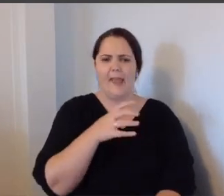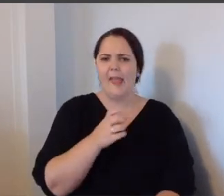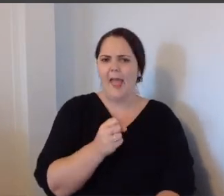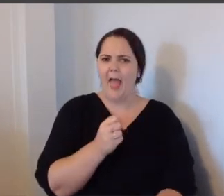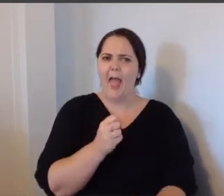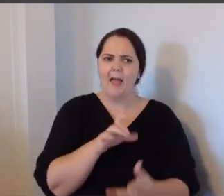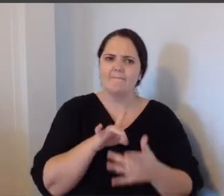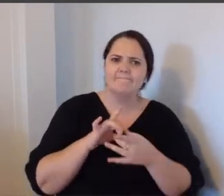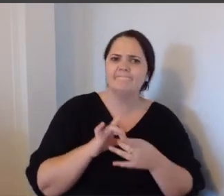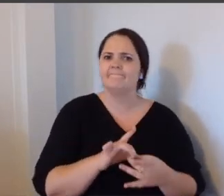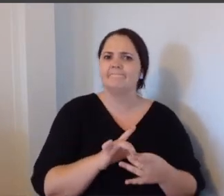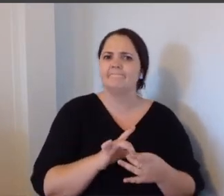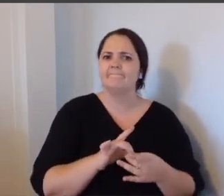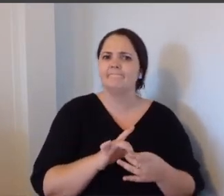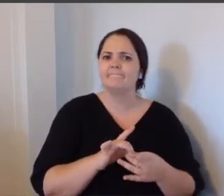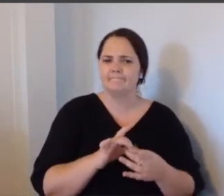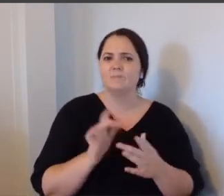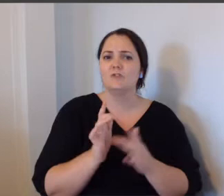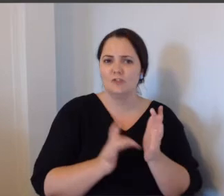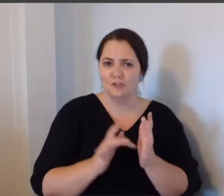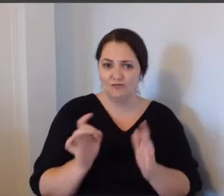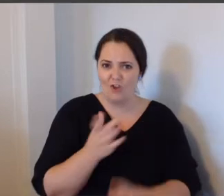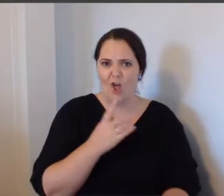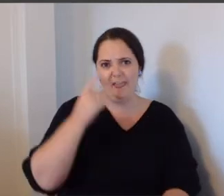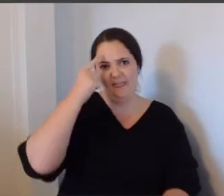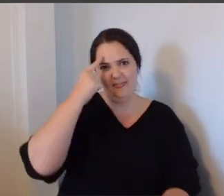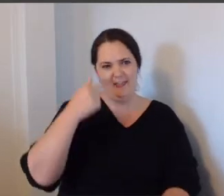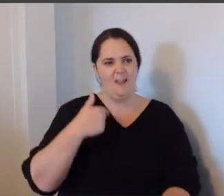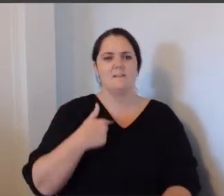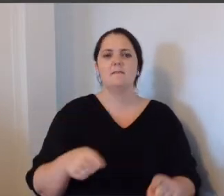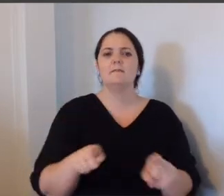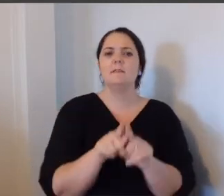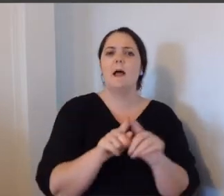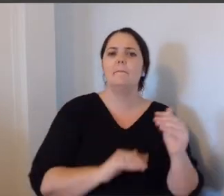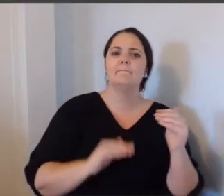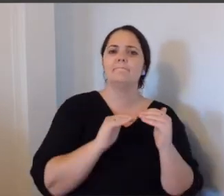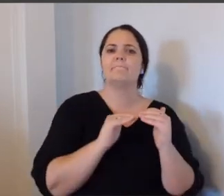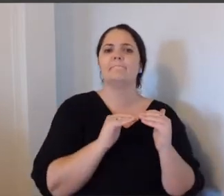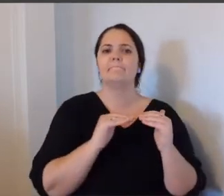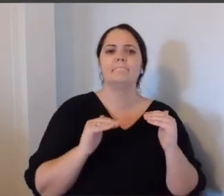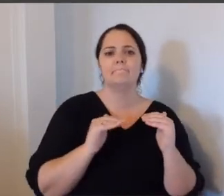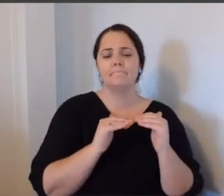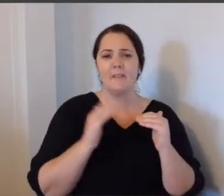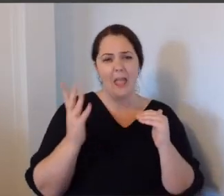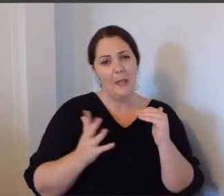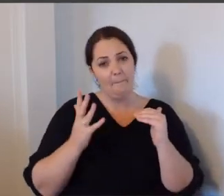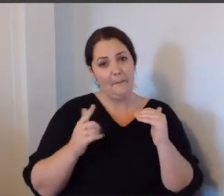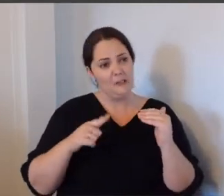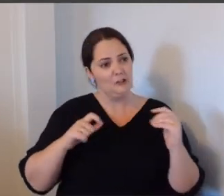assumed a deeply religious significance and genius becomes conflated with God. Dürer's not challenging